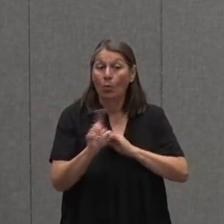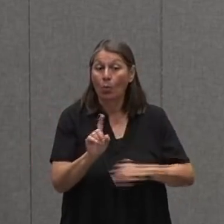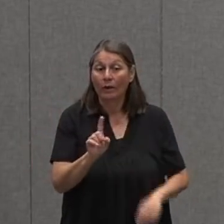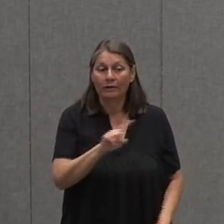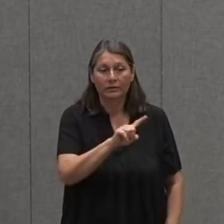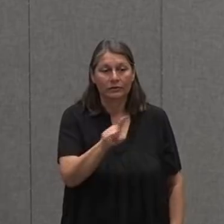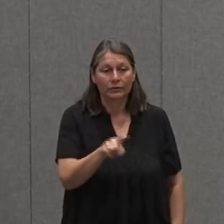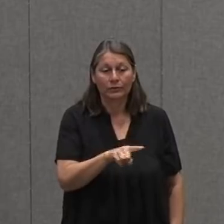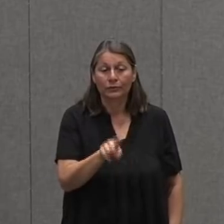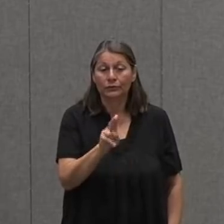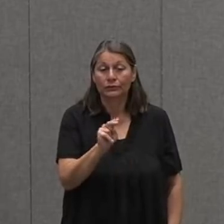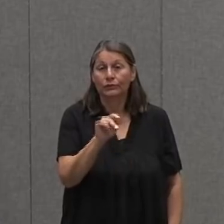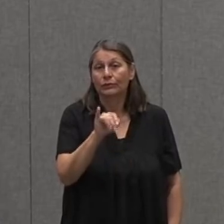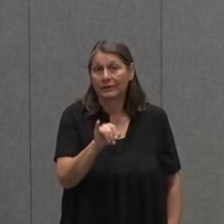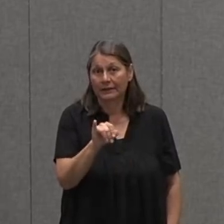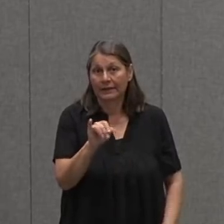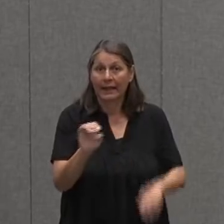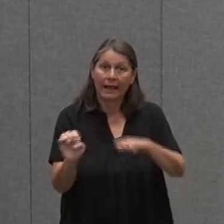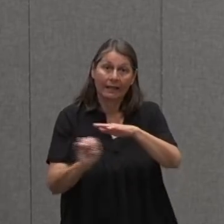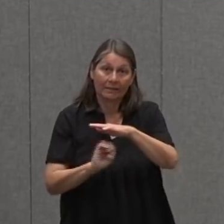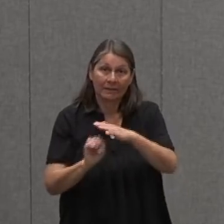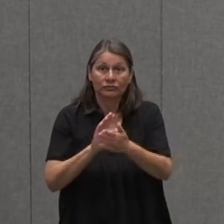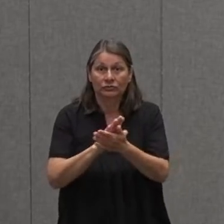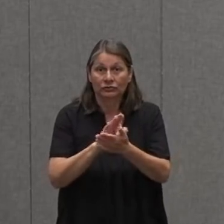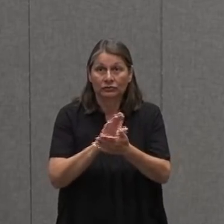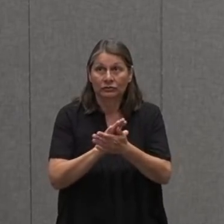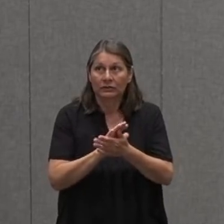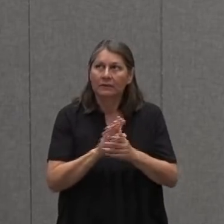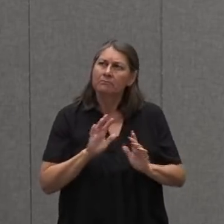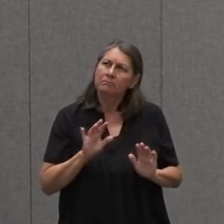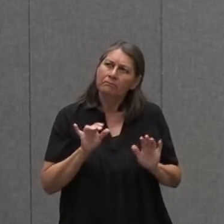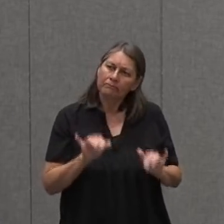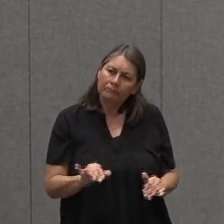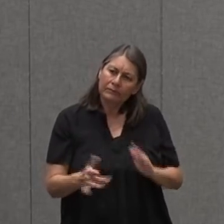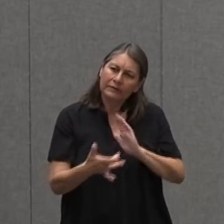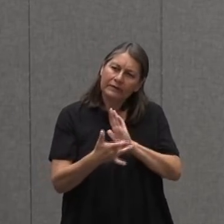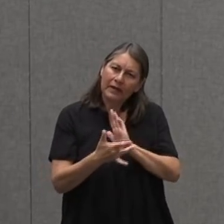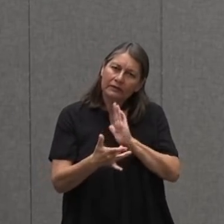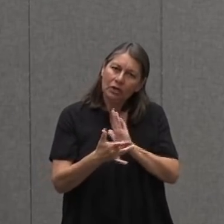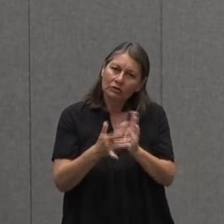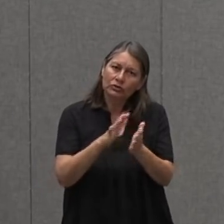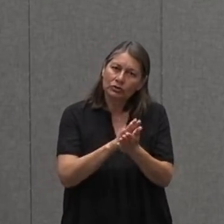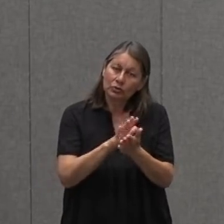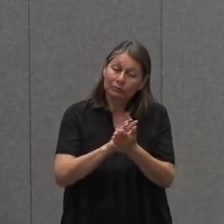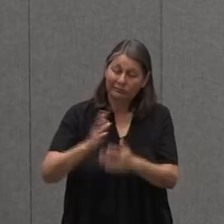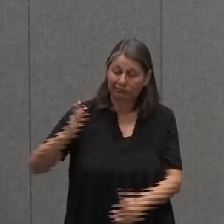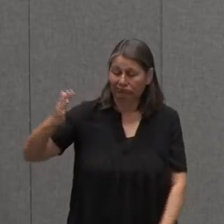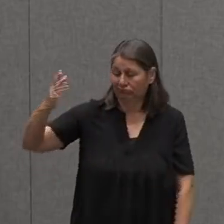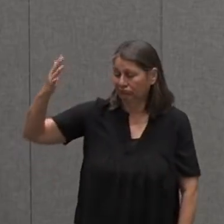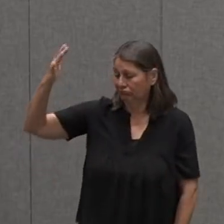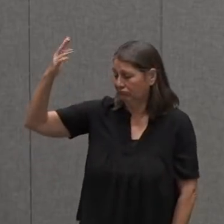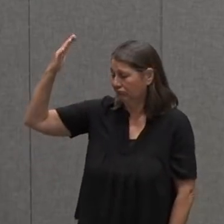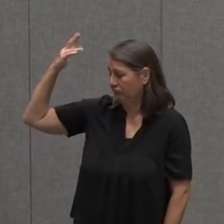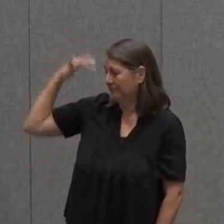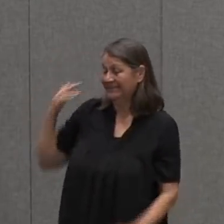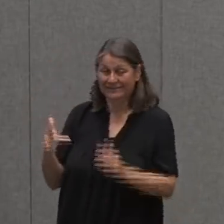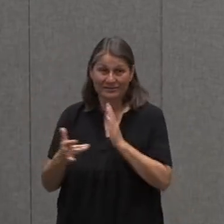And we were a technology school, and this is back when technology was not being used a whole lot in schools.